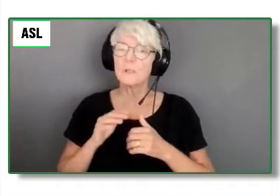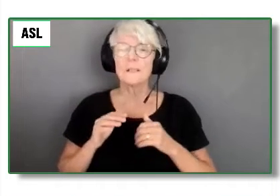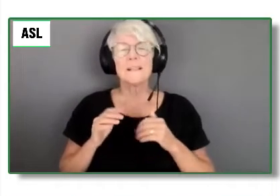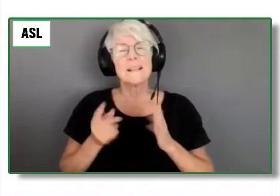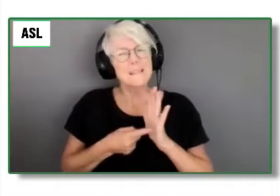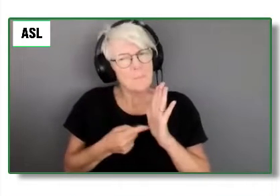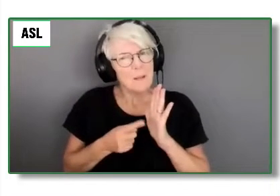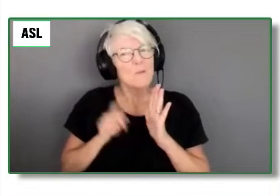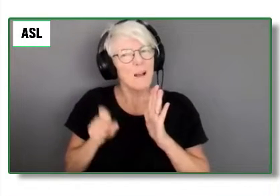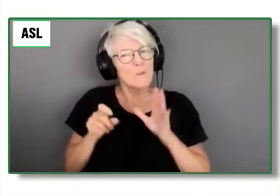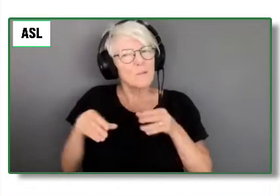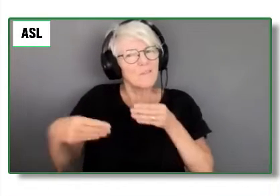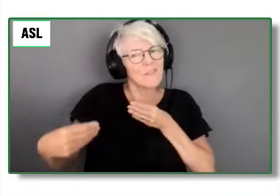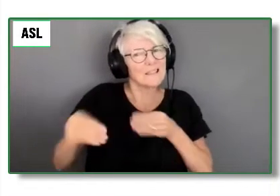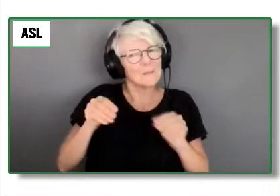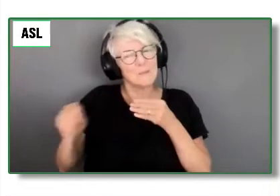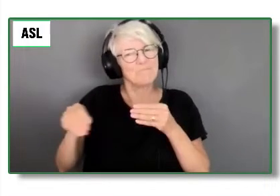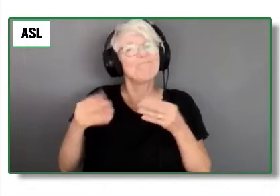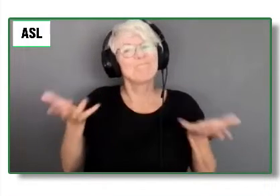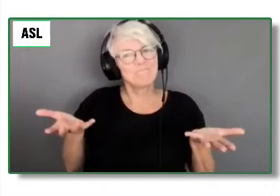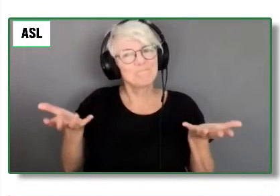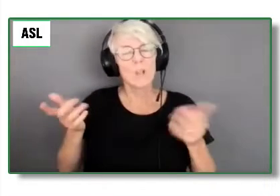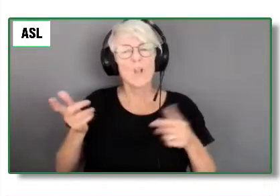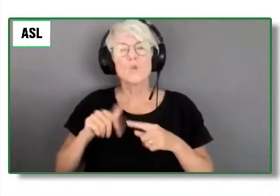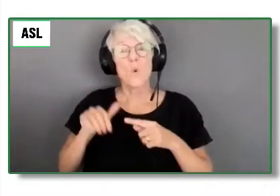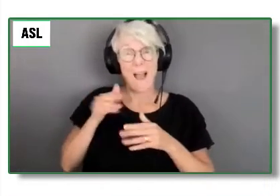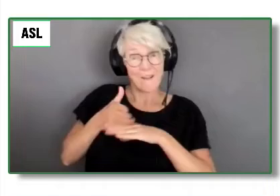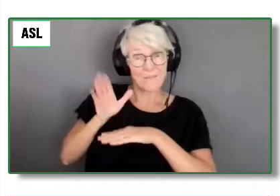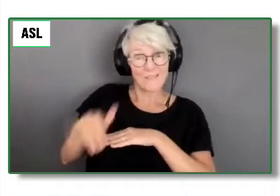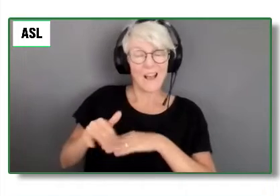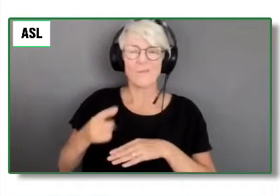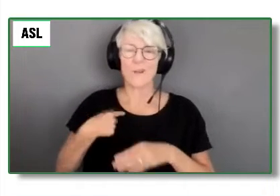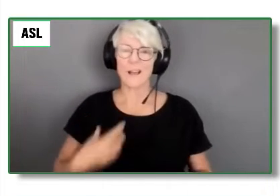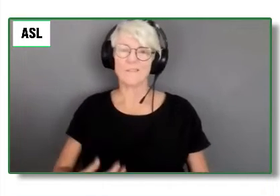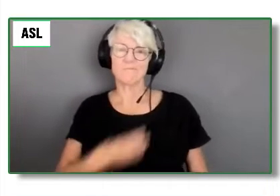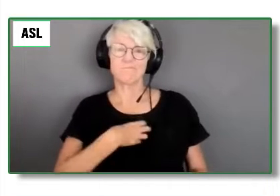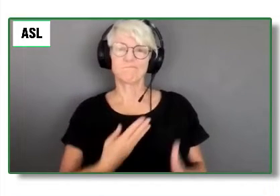was to file an official complaint because GGNRA